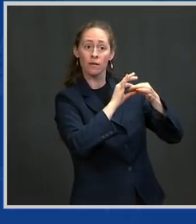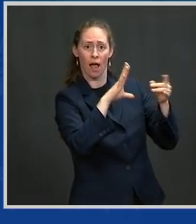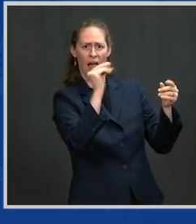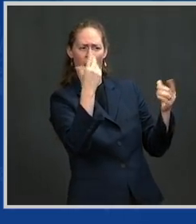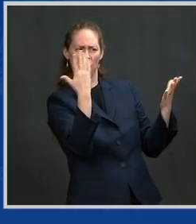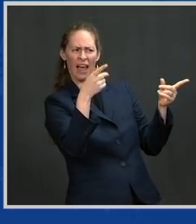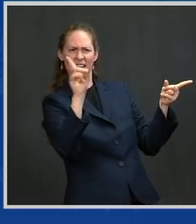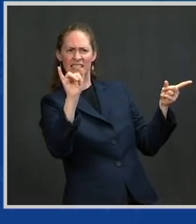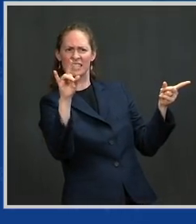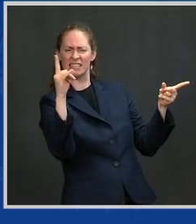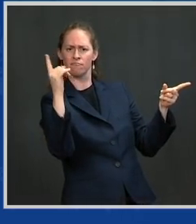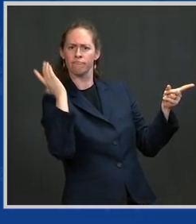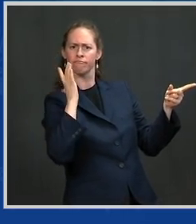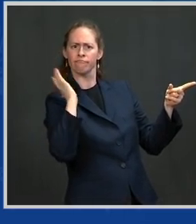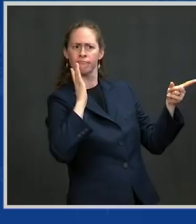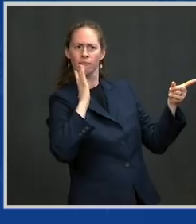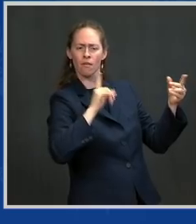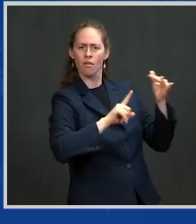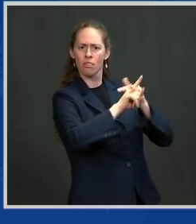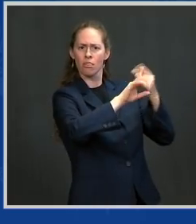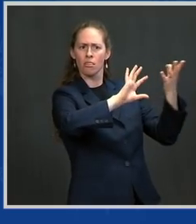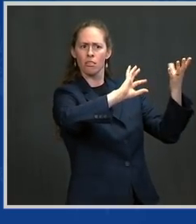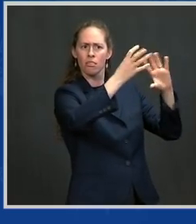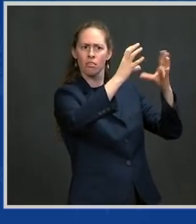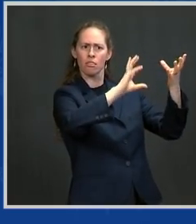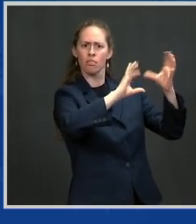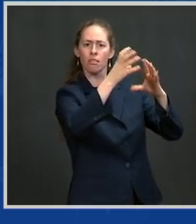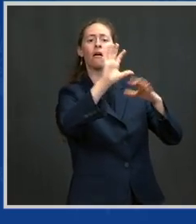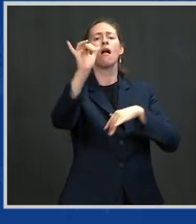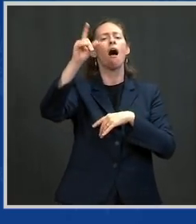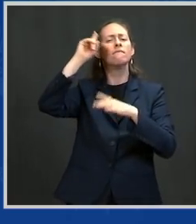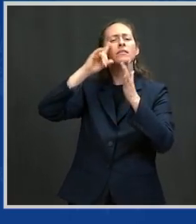relative to cybersecurity and some other activities,